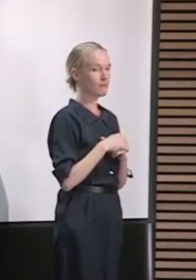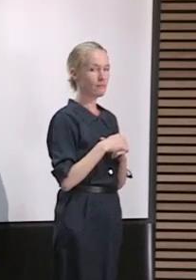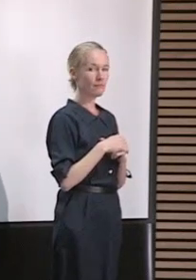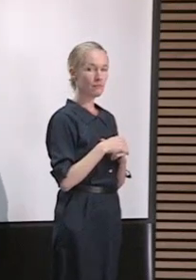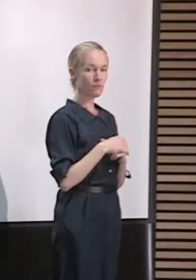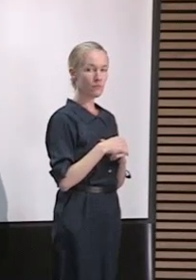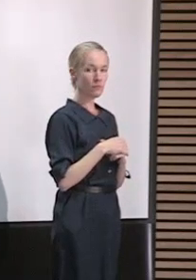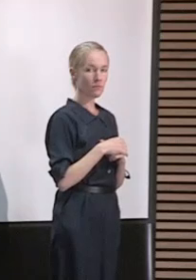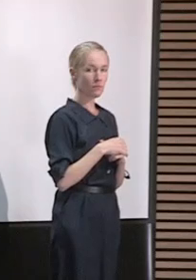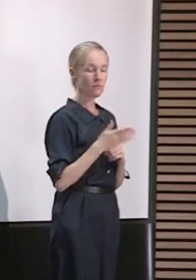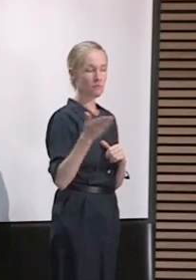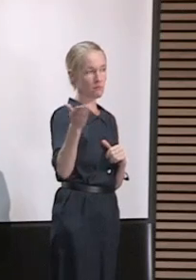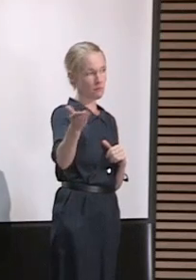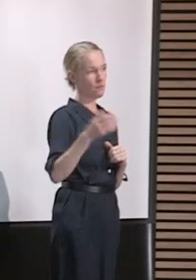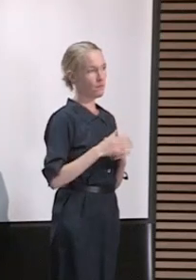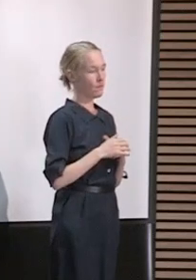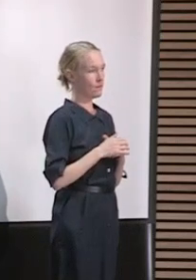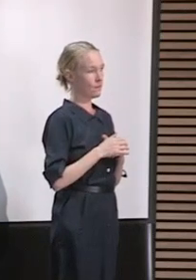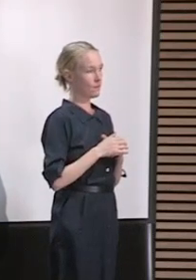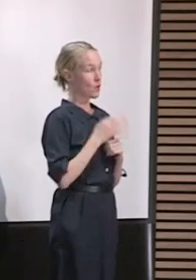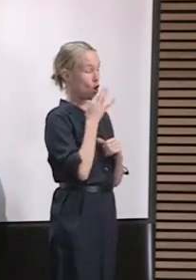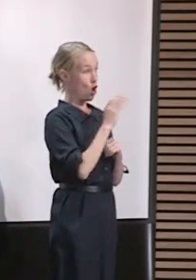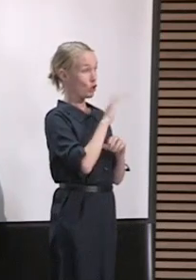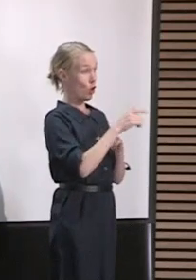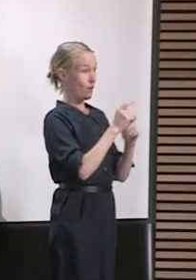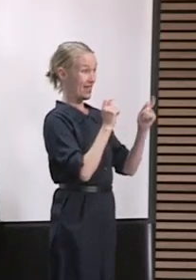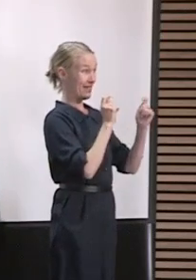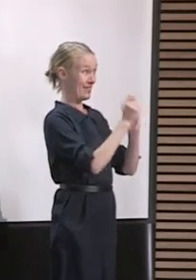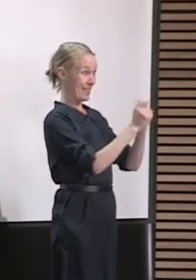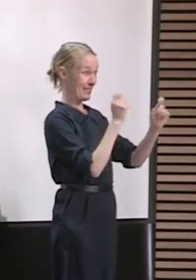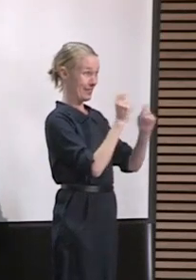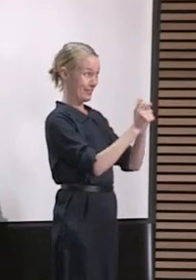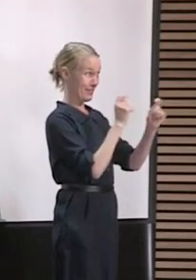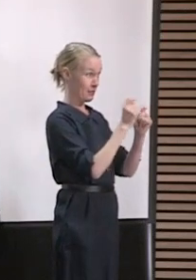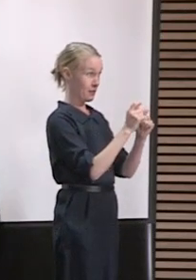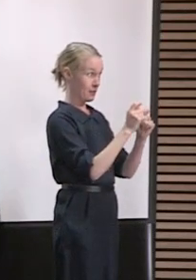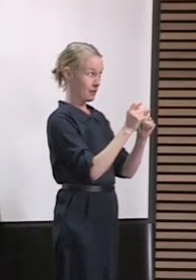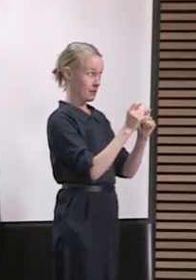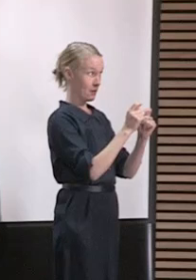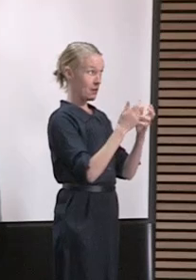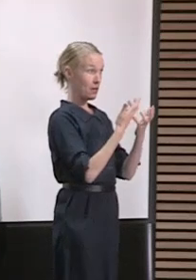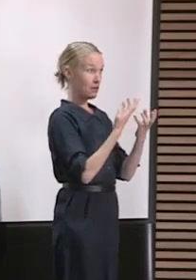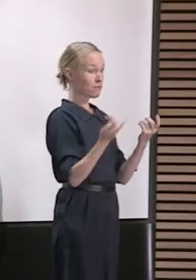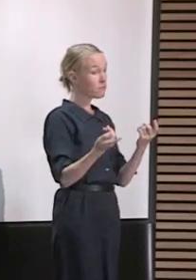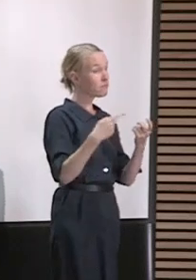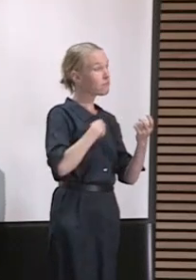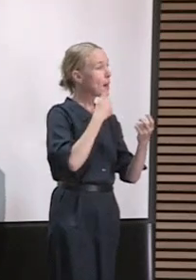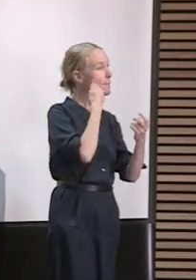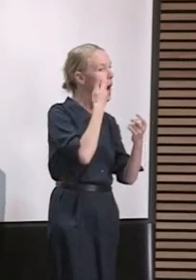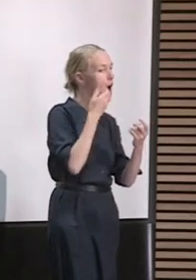ensure that there was equitable access to testing. Do you or Dr Bloomfield have any information that shows